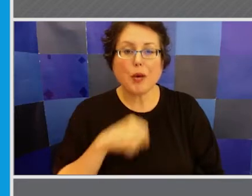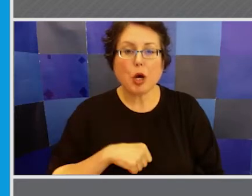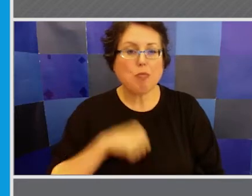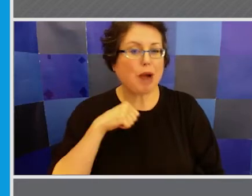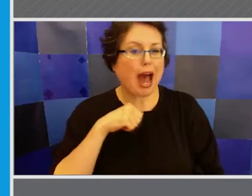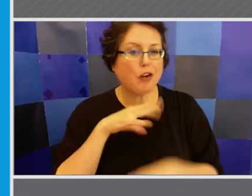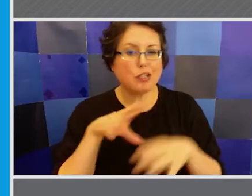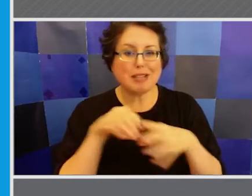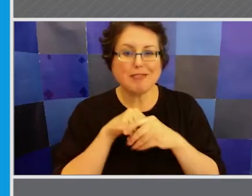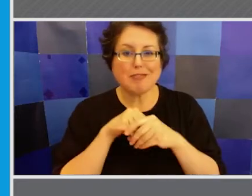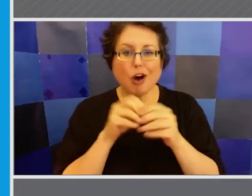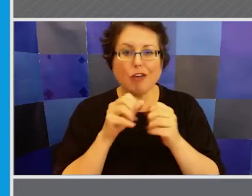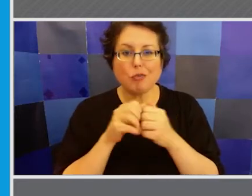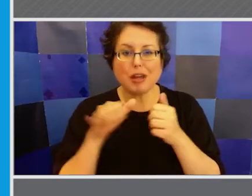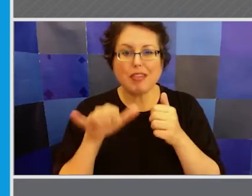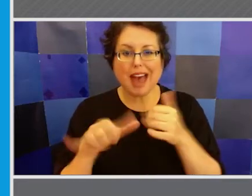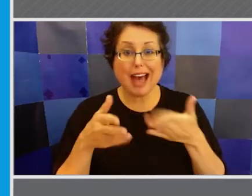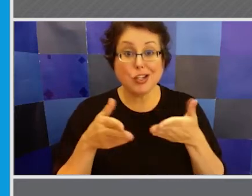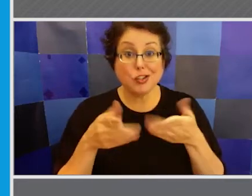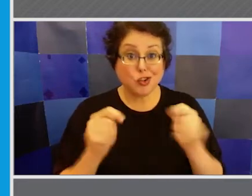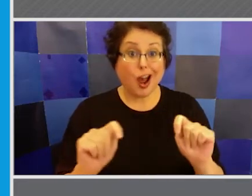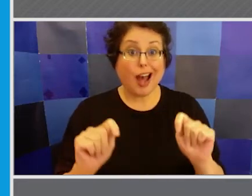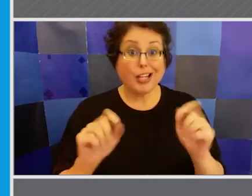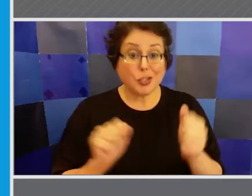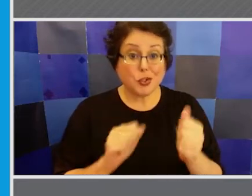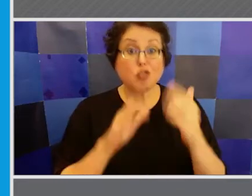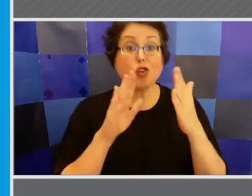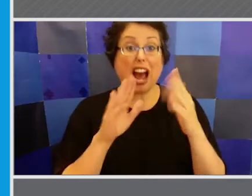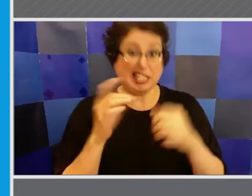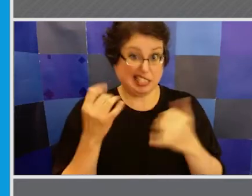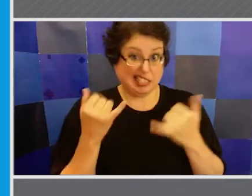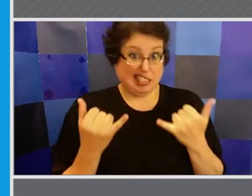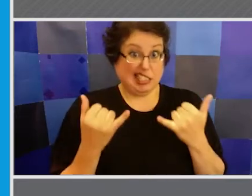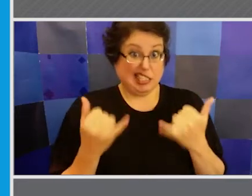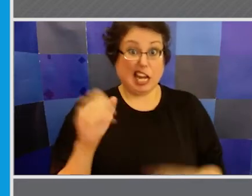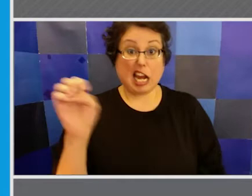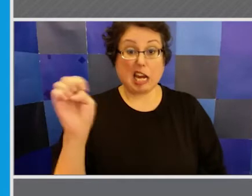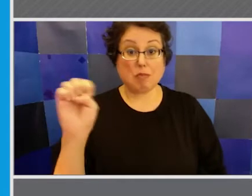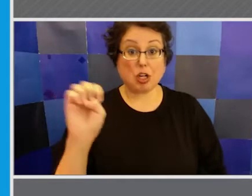You know the immediate needs of the crisis that occurred with coronavirus So just to